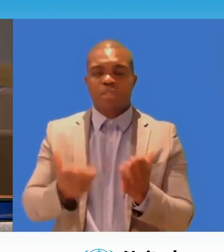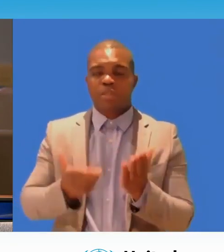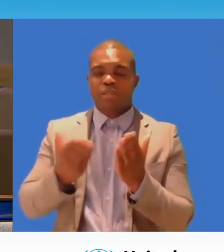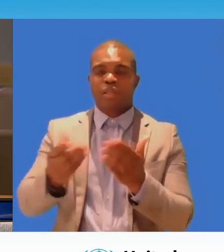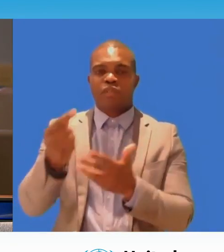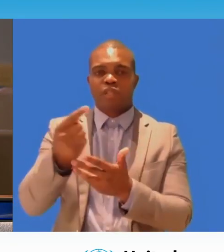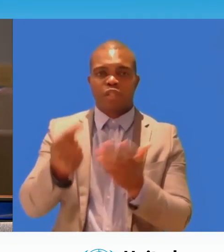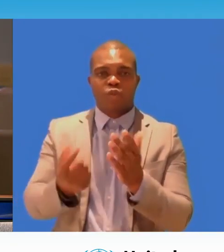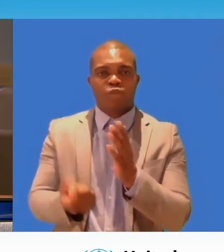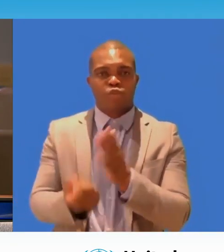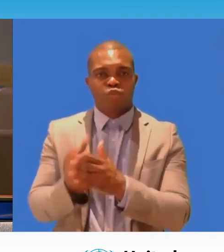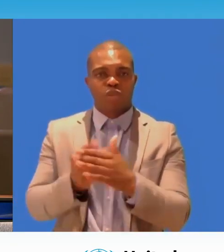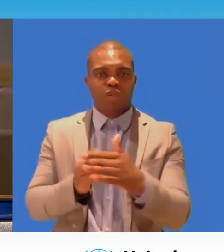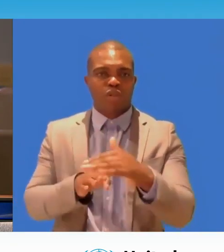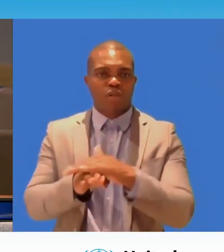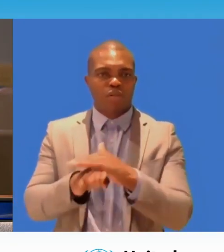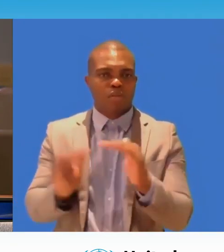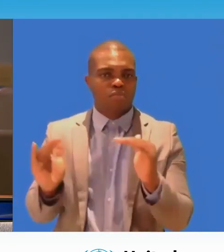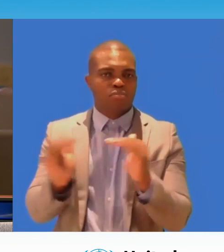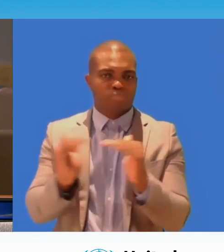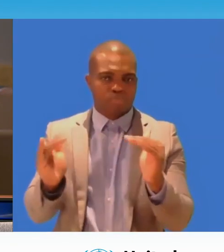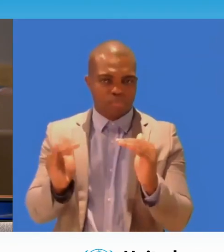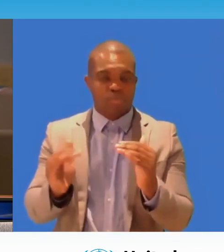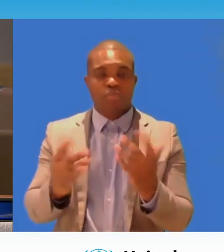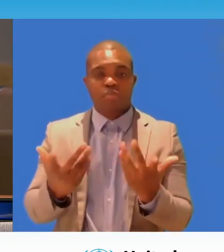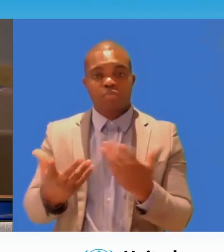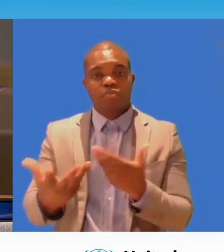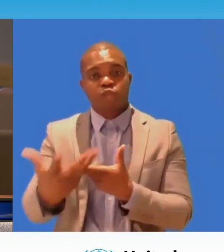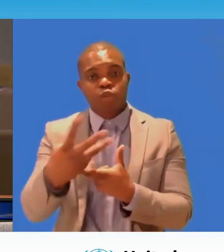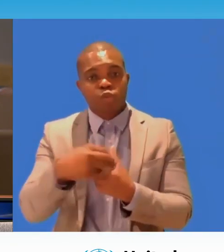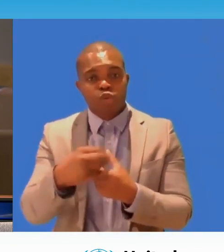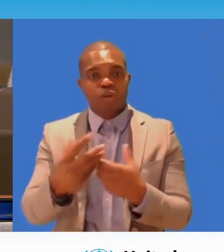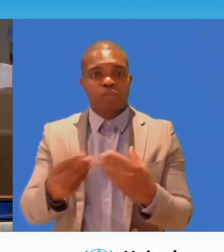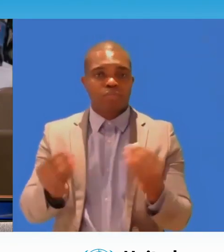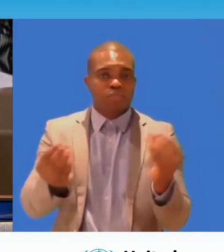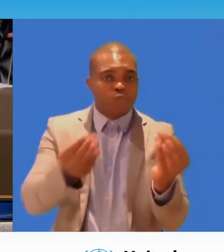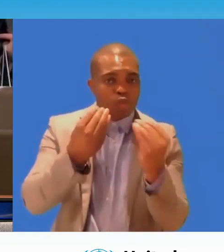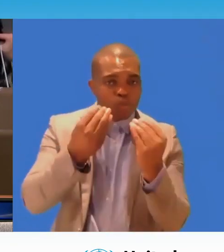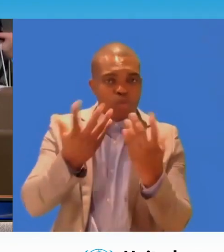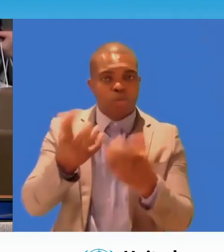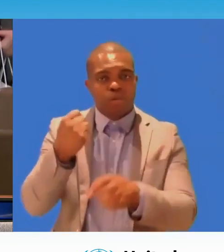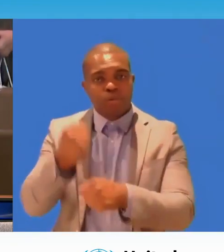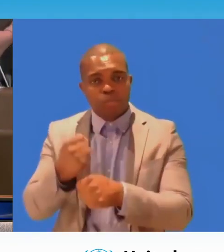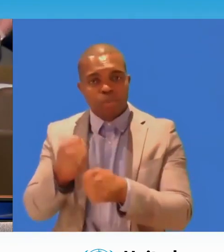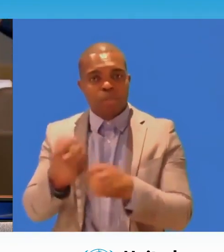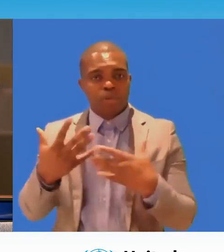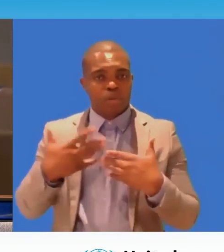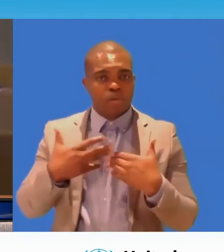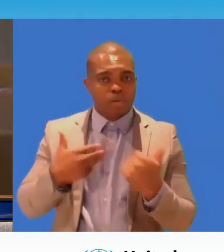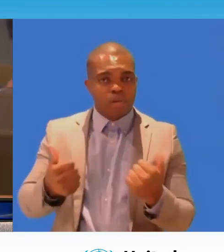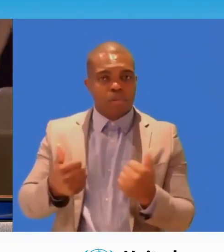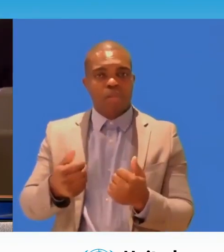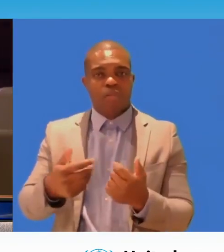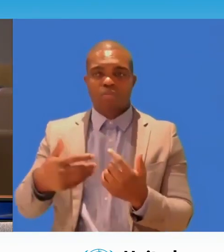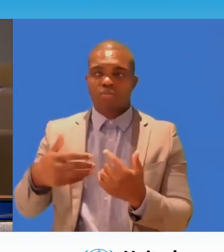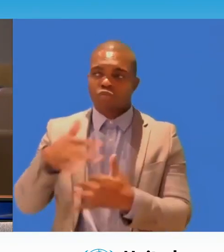welfare while removing participation barers significant strides have been made through